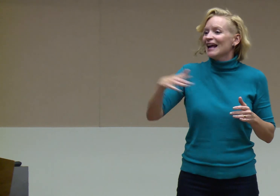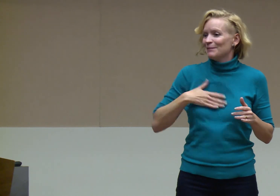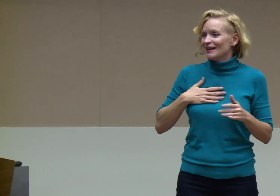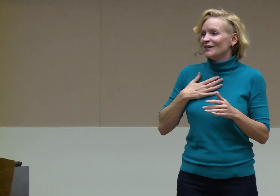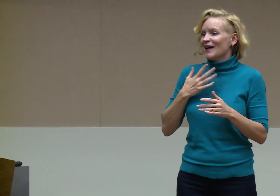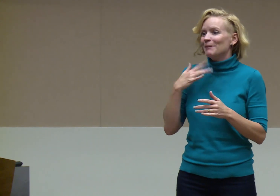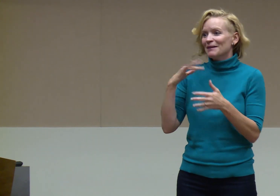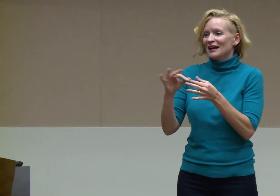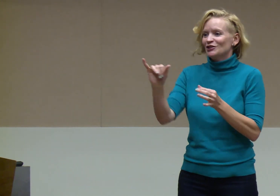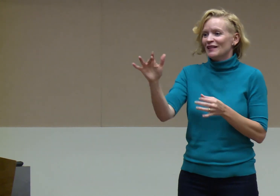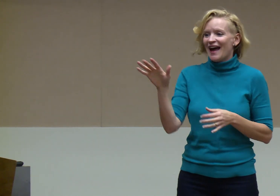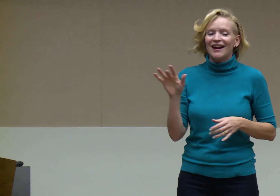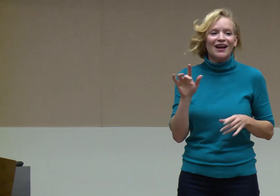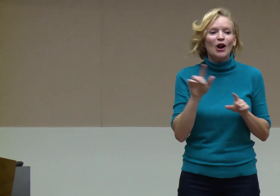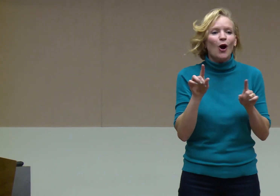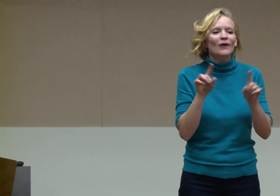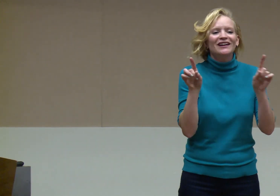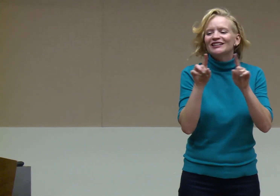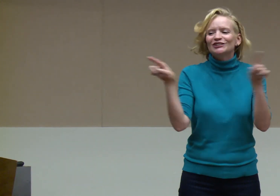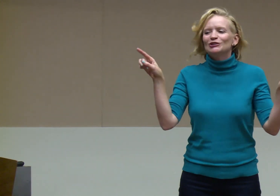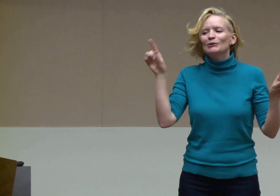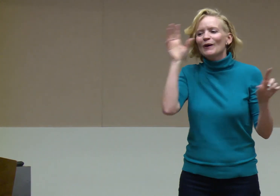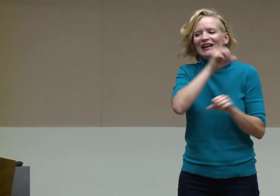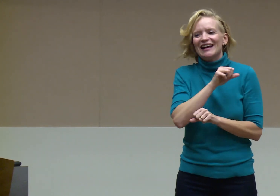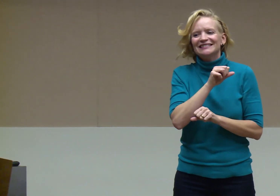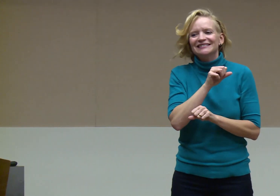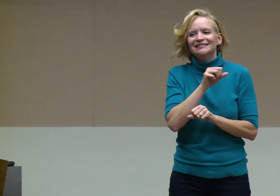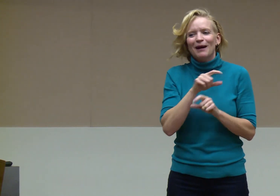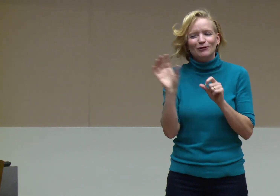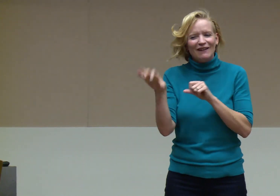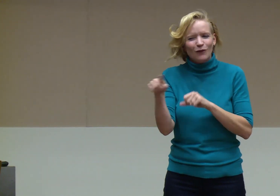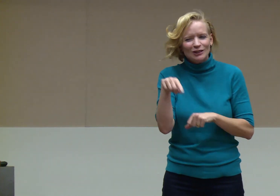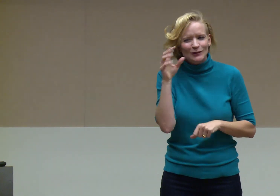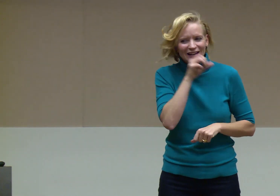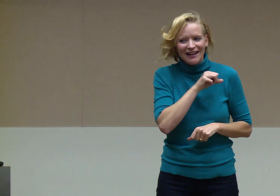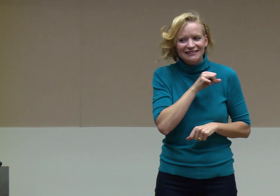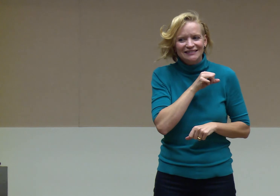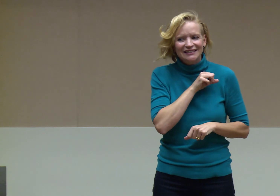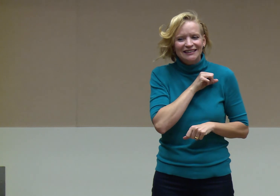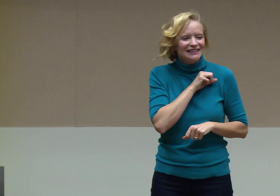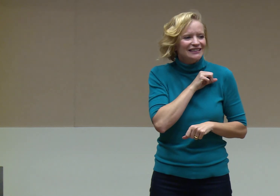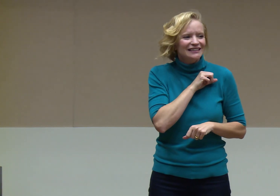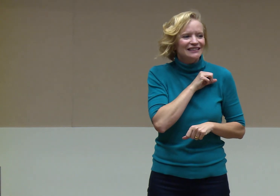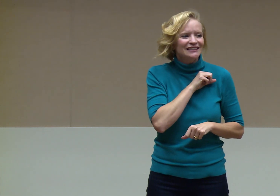Oh, yes, I'm going to talk about that happiness in a second, but I don't think you'll guess it. I'm trying to make you guess it, though.